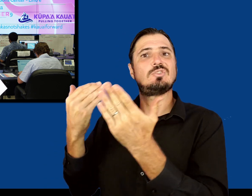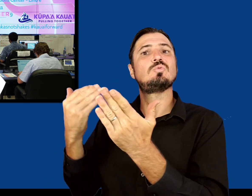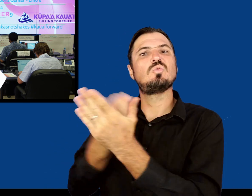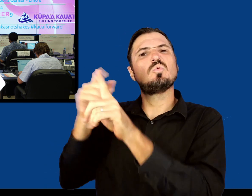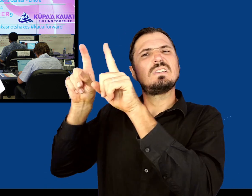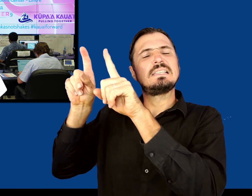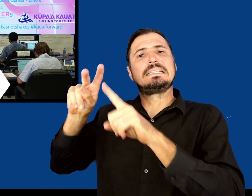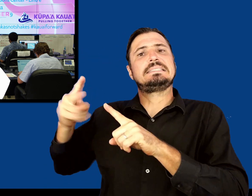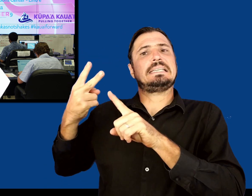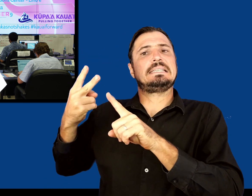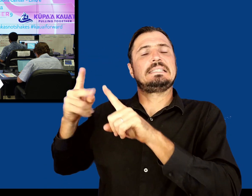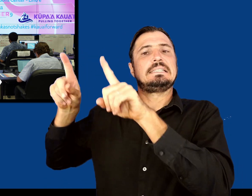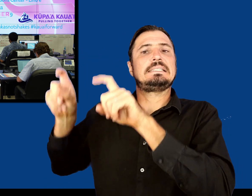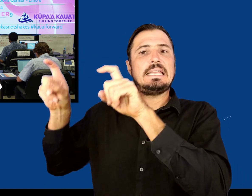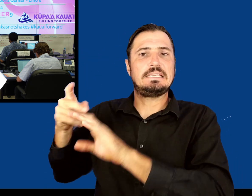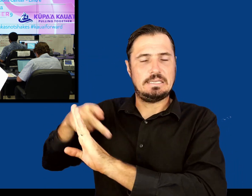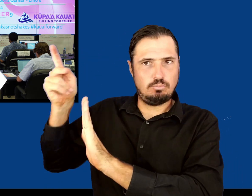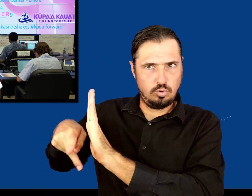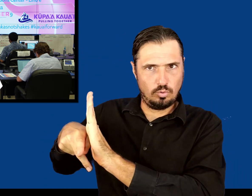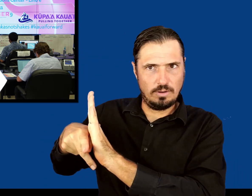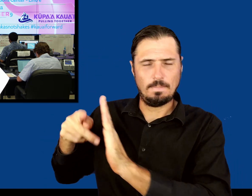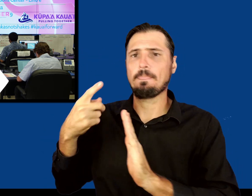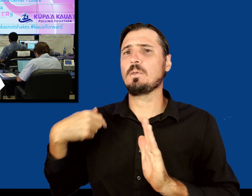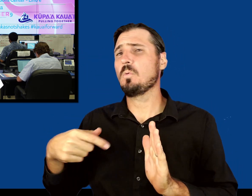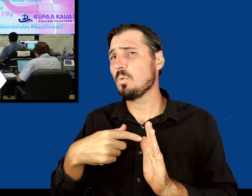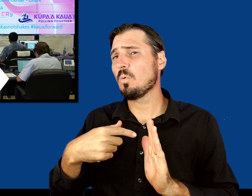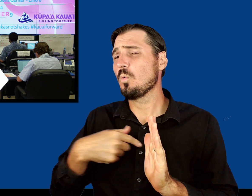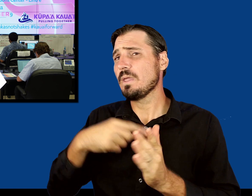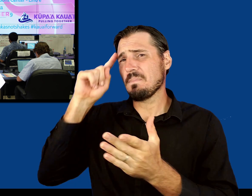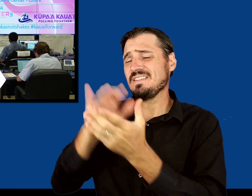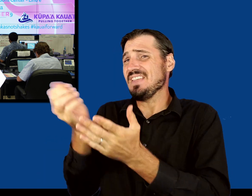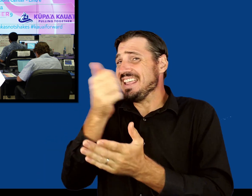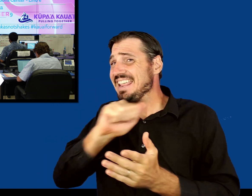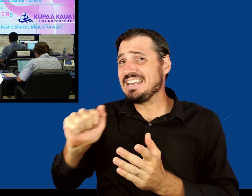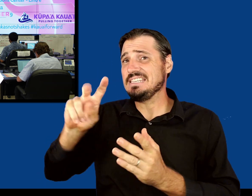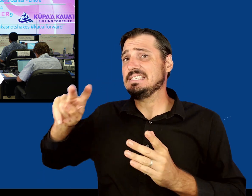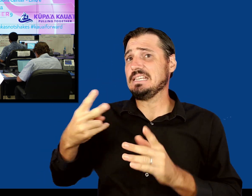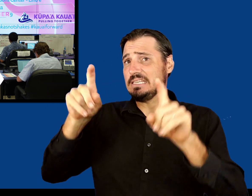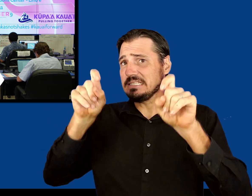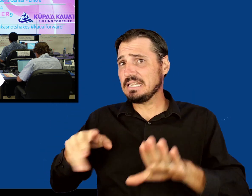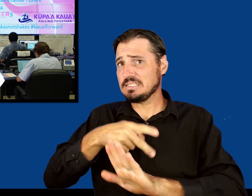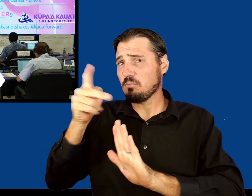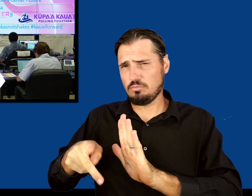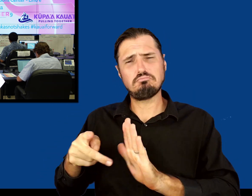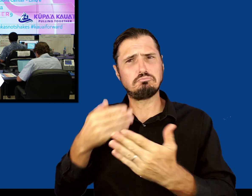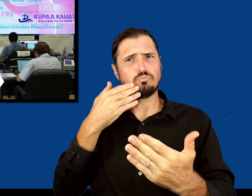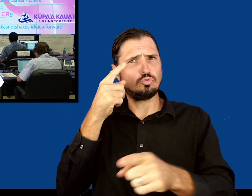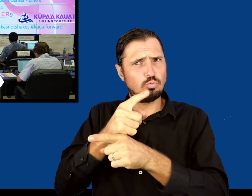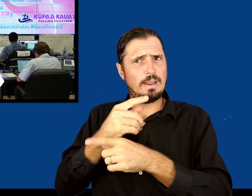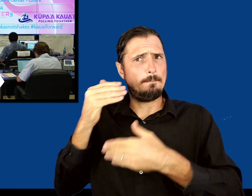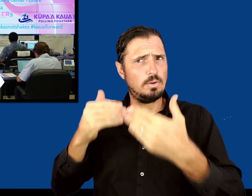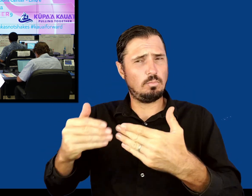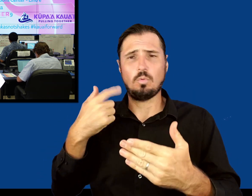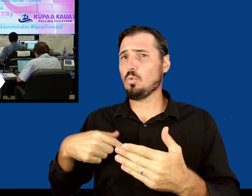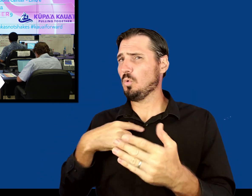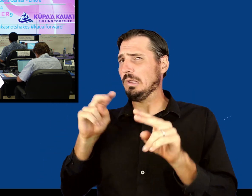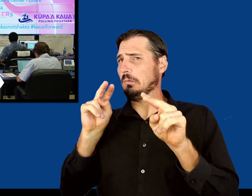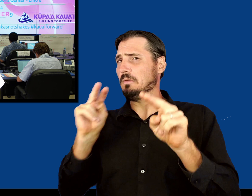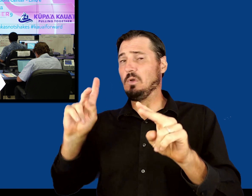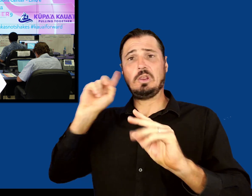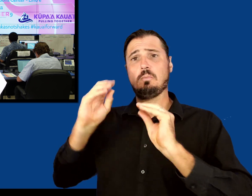We believe any additional testing program is a step in the right direction and we look forward to receiving more details on the state’s surveillance program